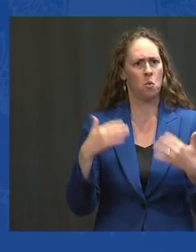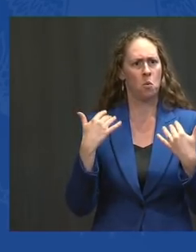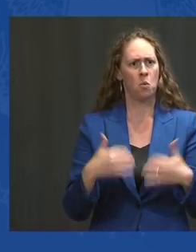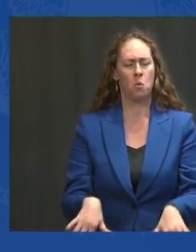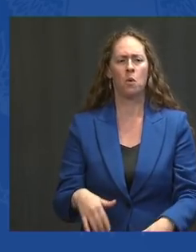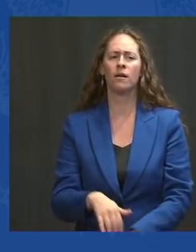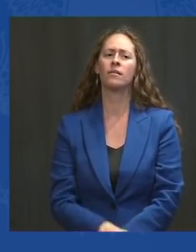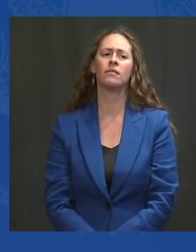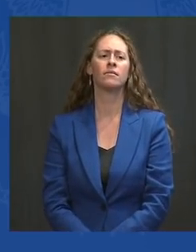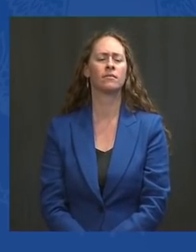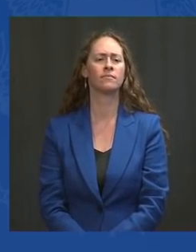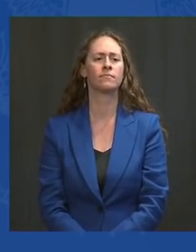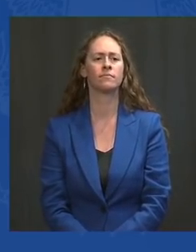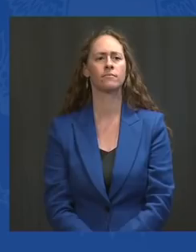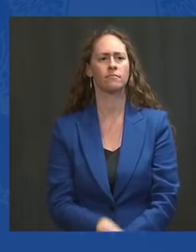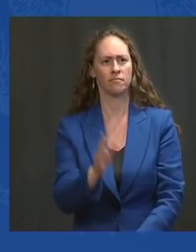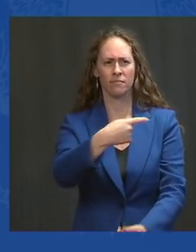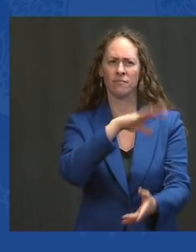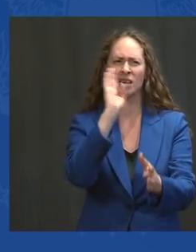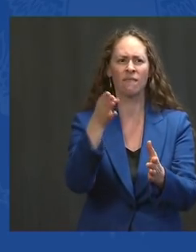count -- what votes count.